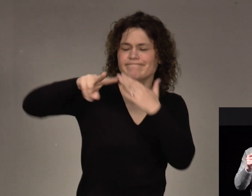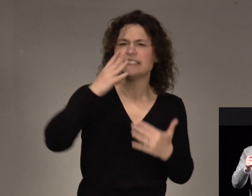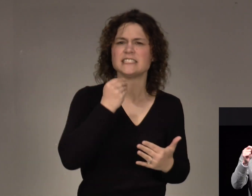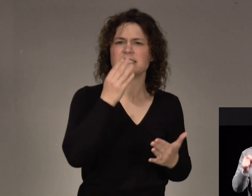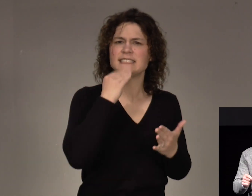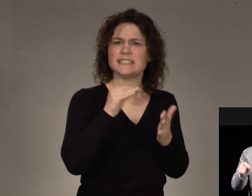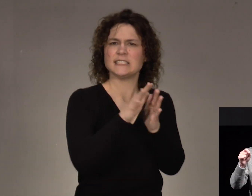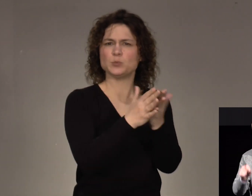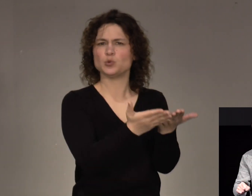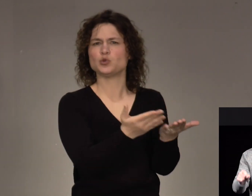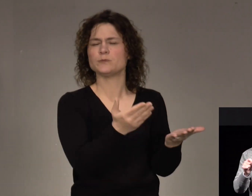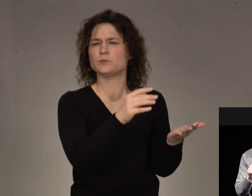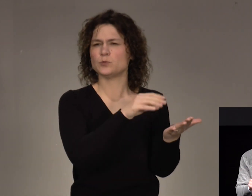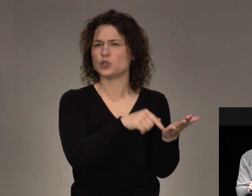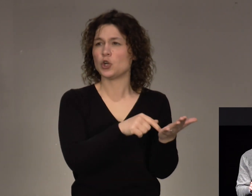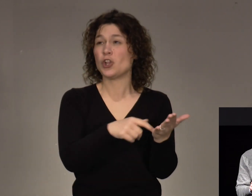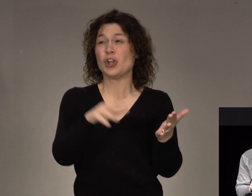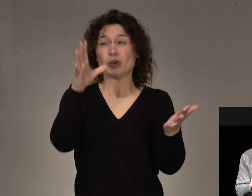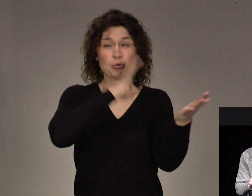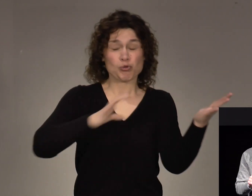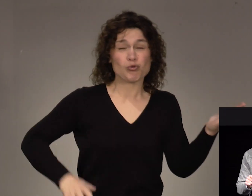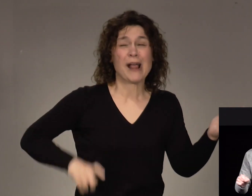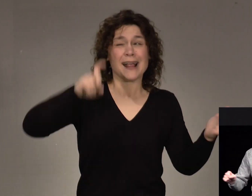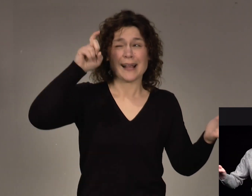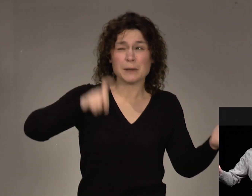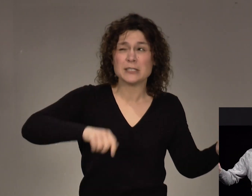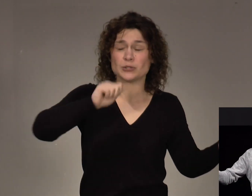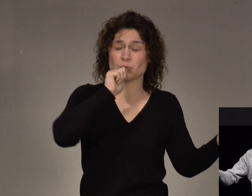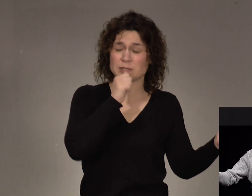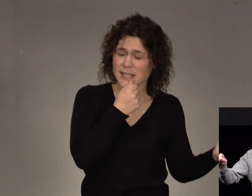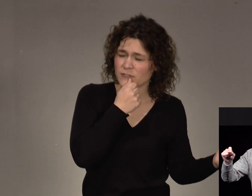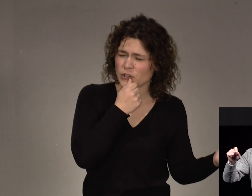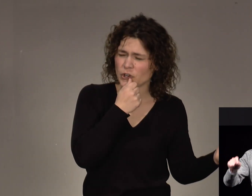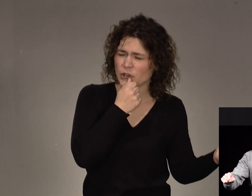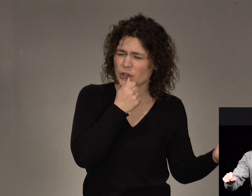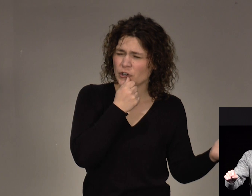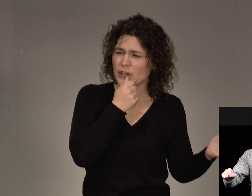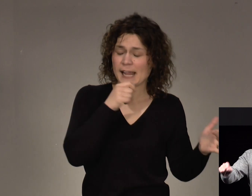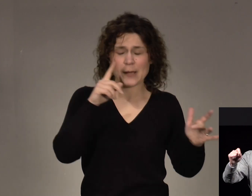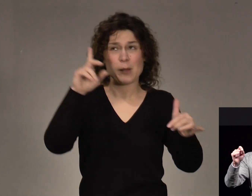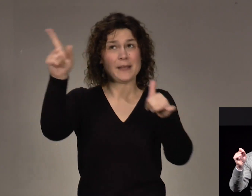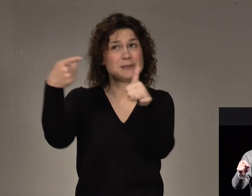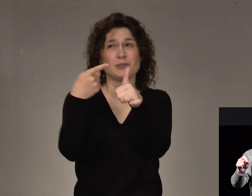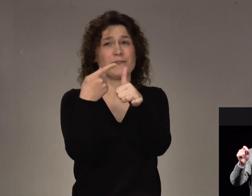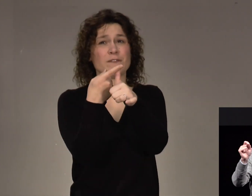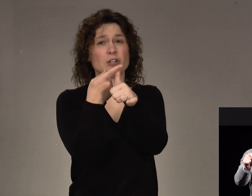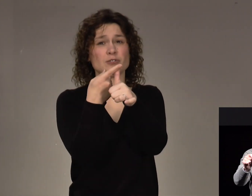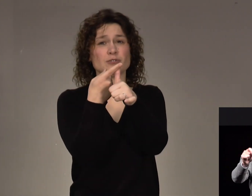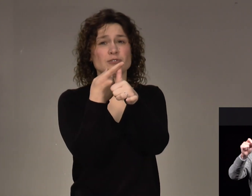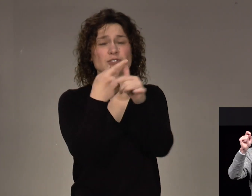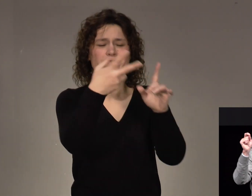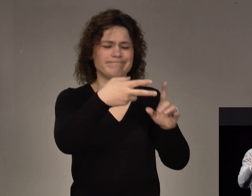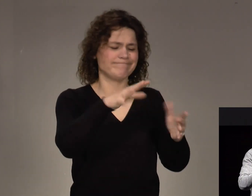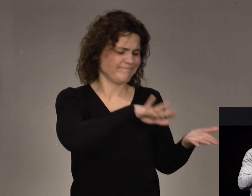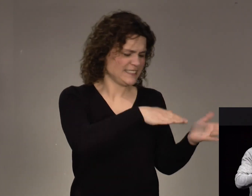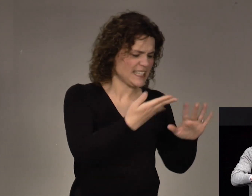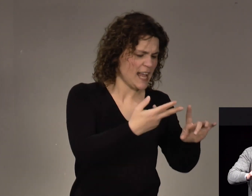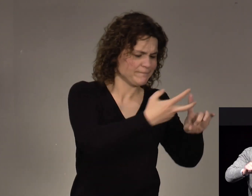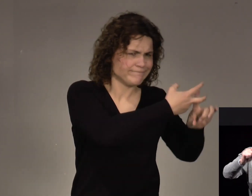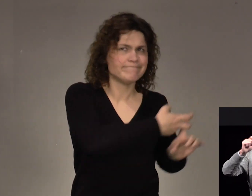the Christ must suffer and that by being the first to rise from the dead..." and when